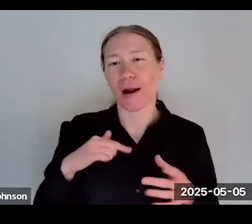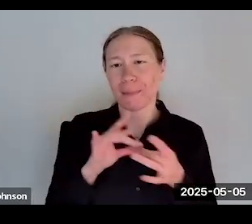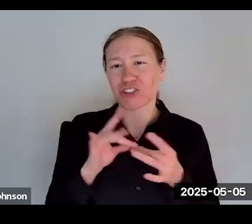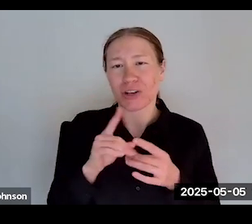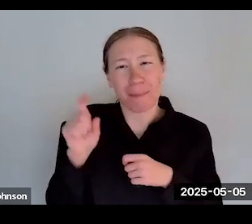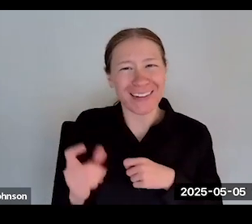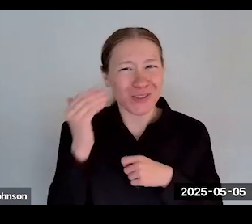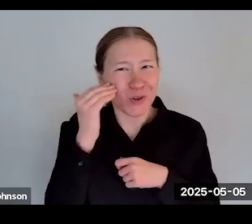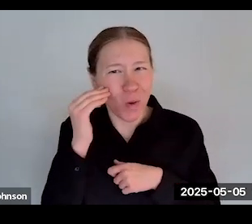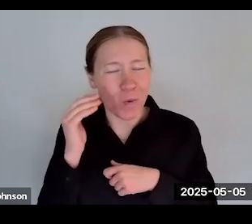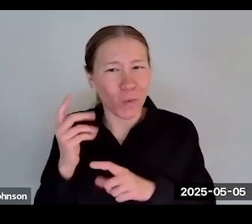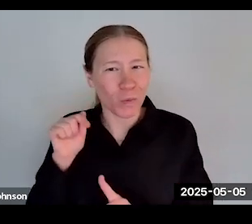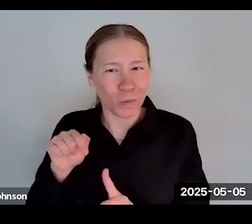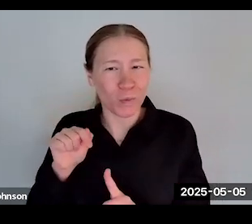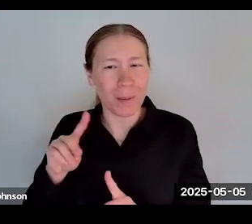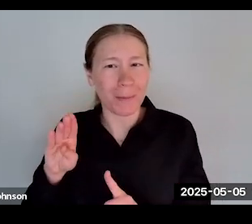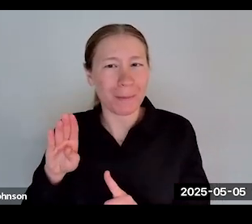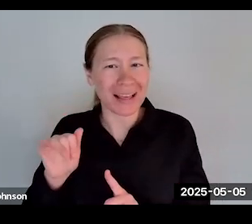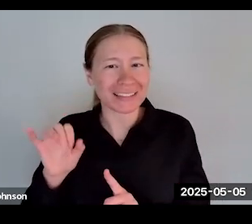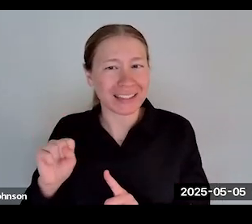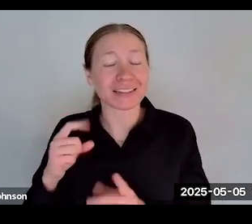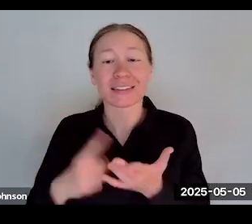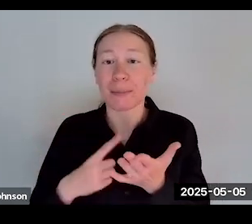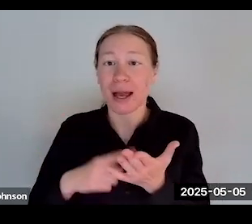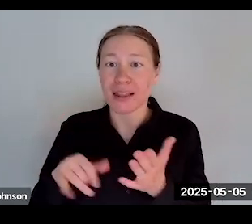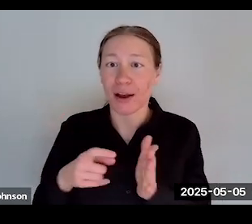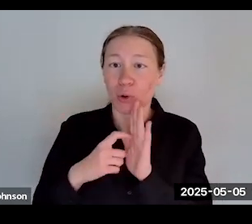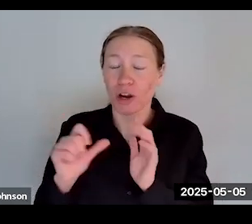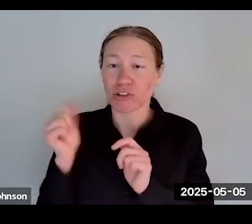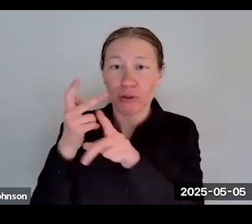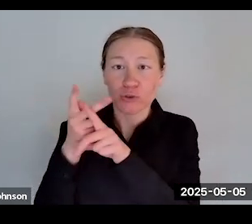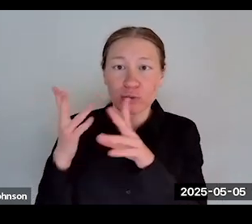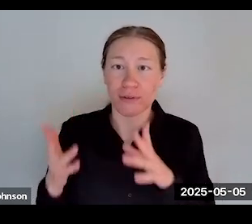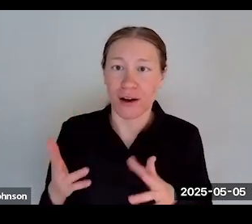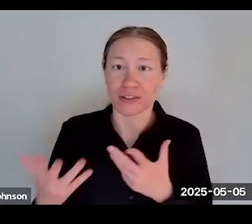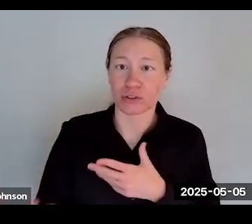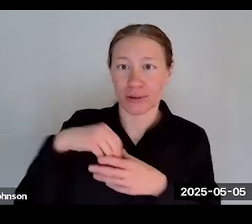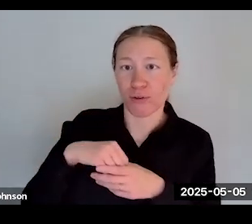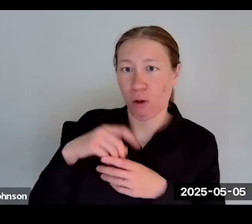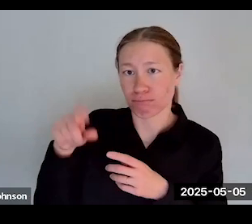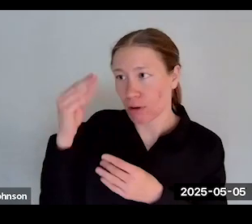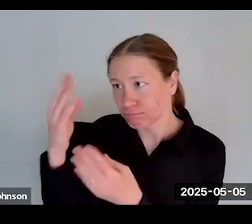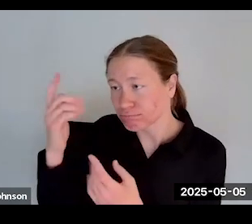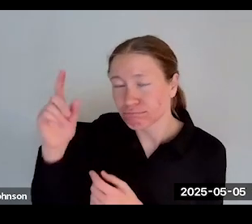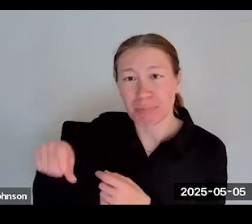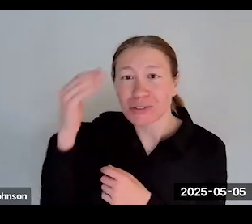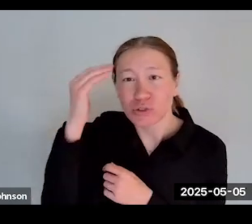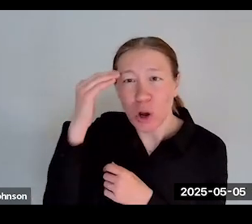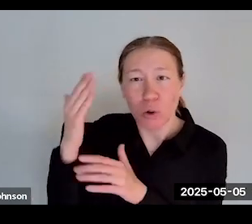Though sometimes this can include other supervisors that the employee reports directly to. If the employee's request